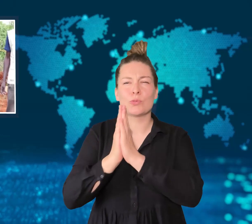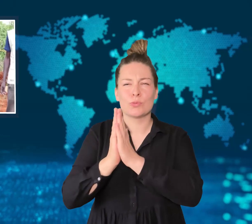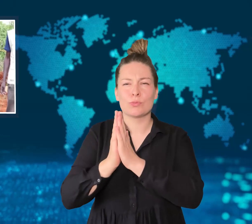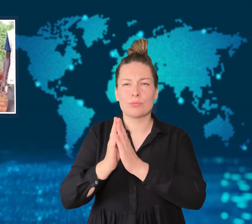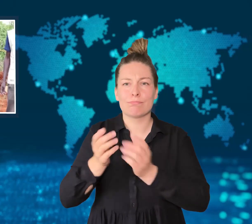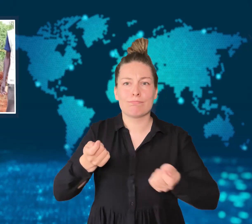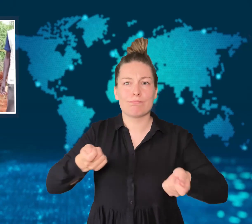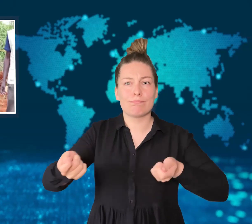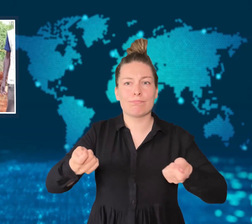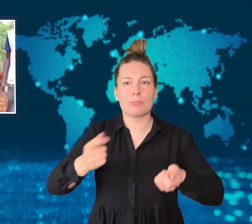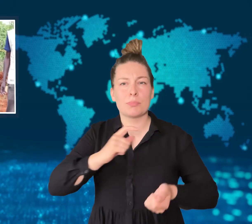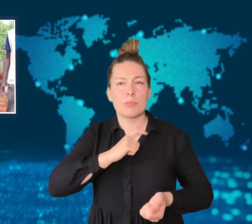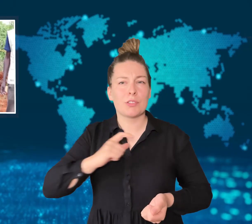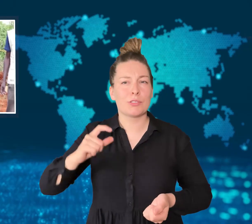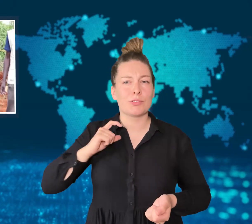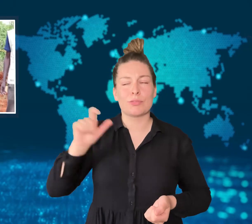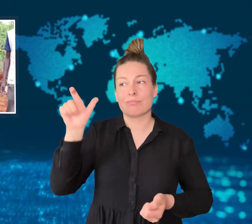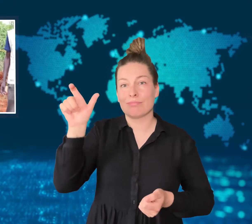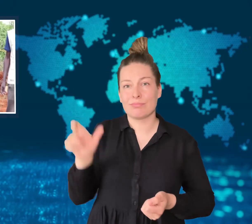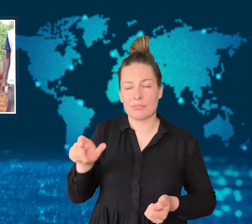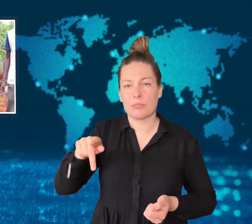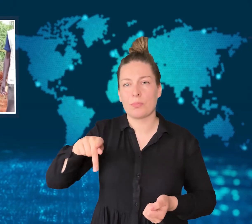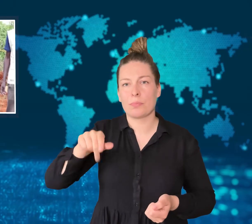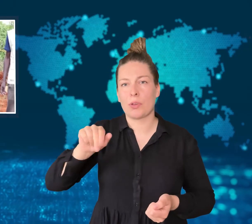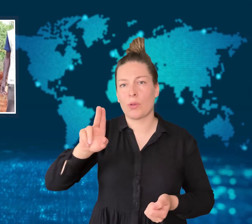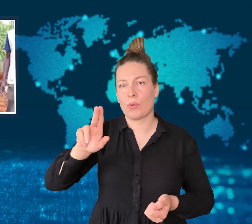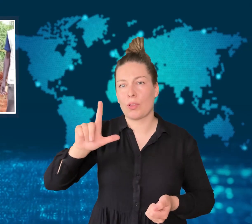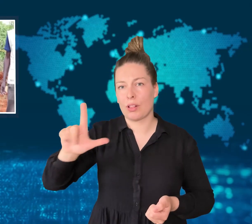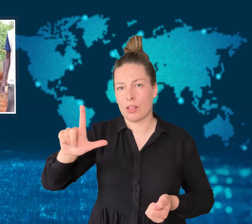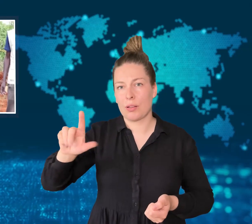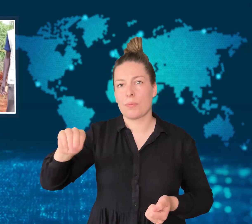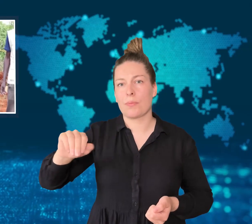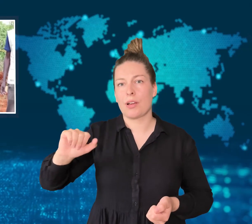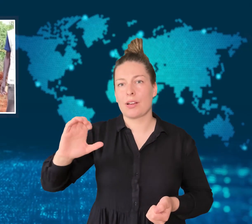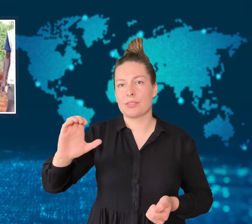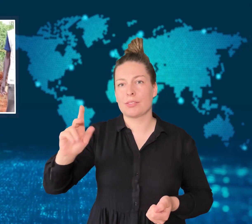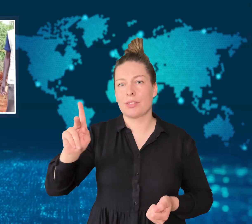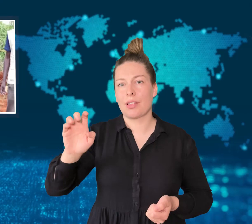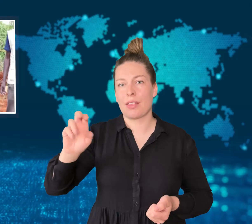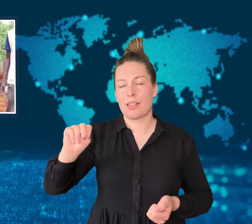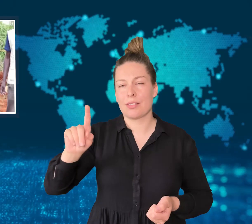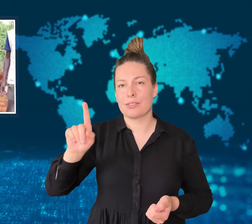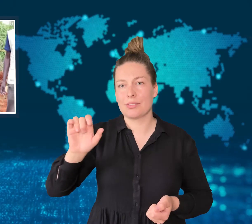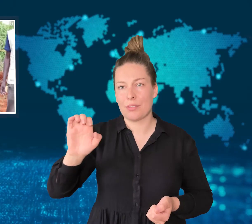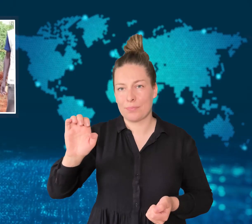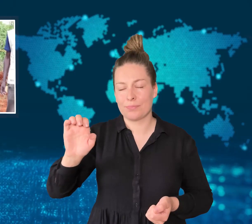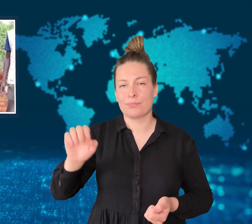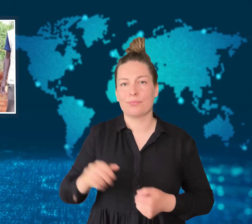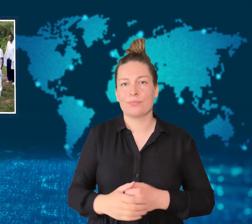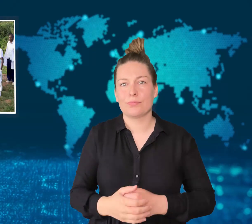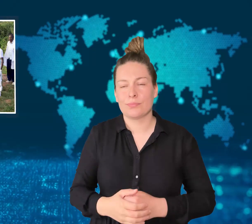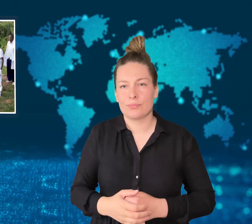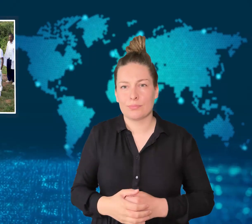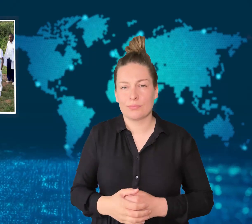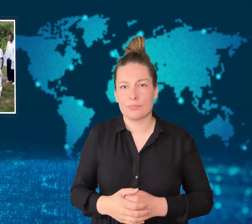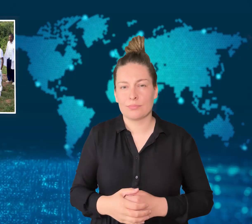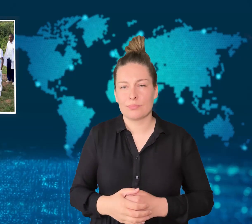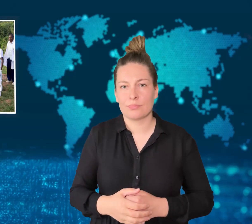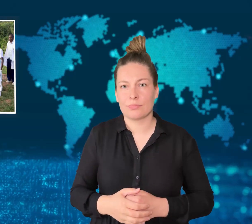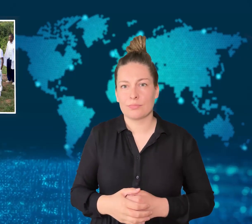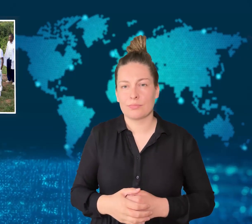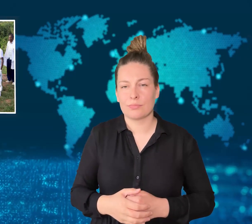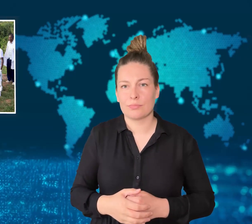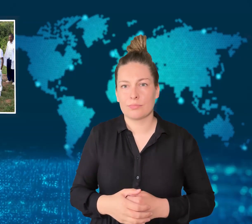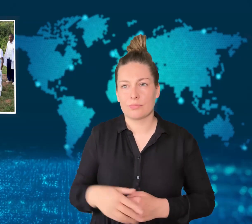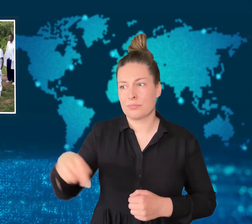When police first raided the forest in April, they rescued 15 people who had